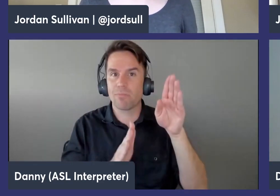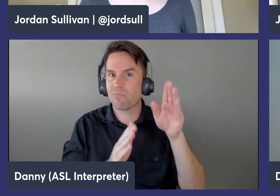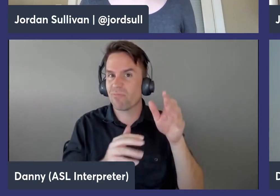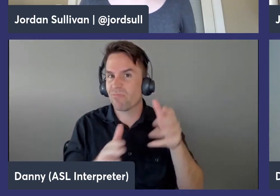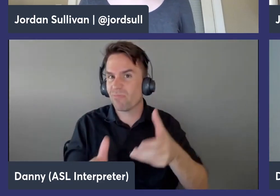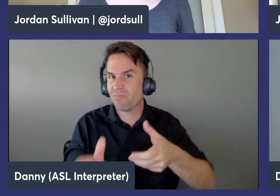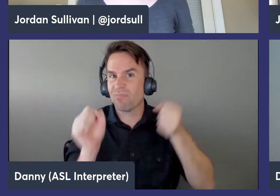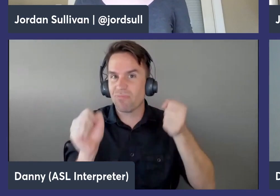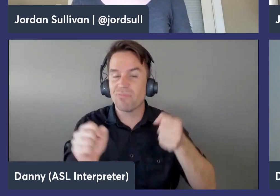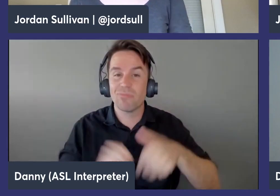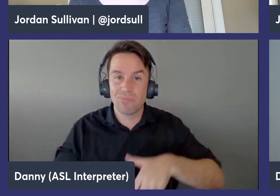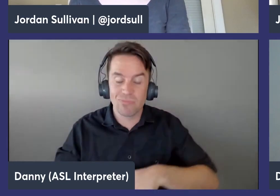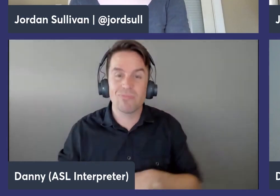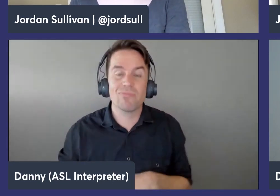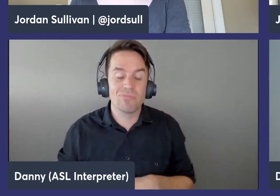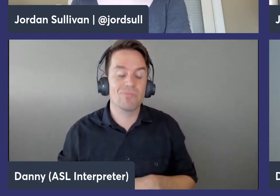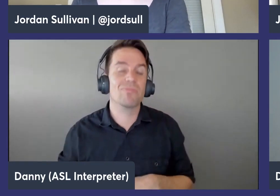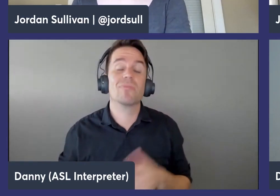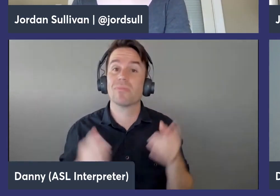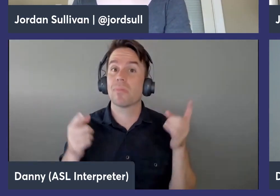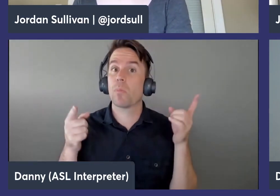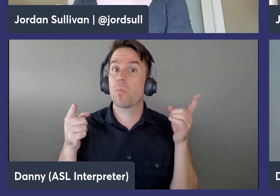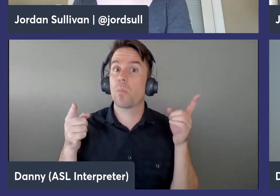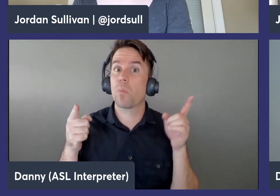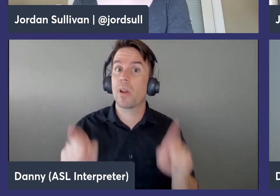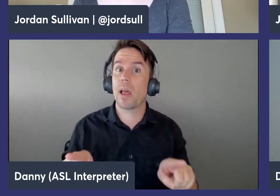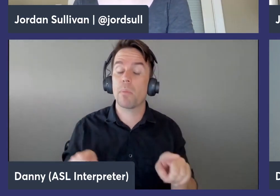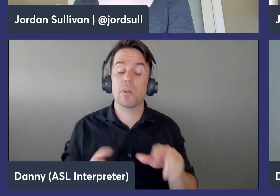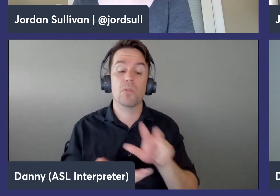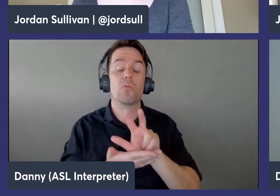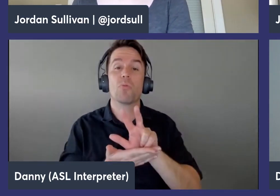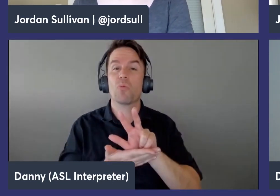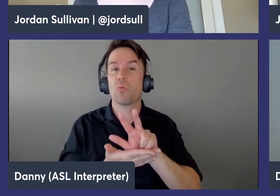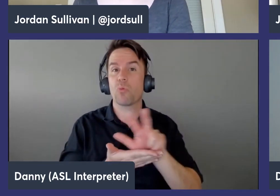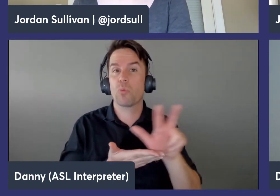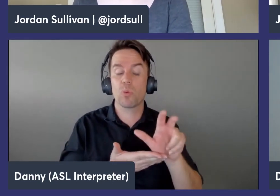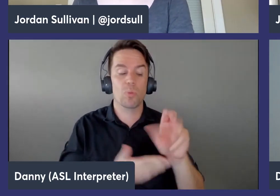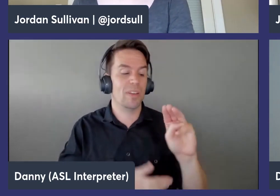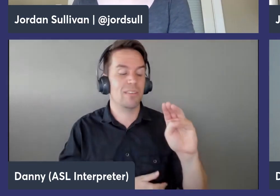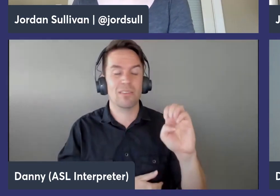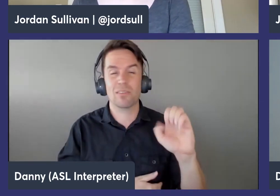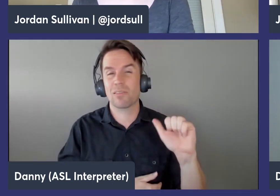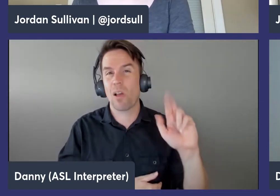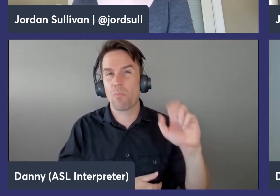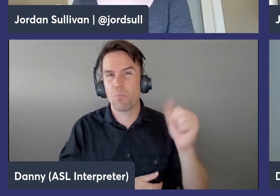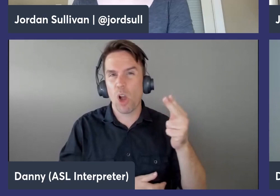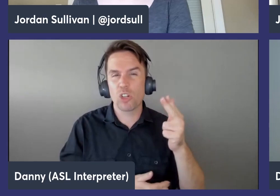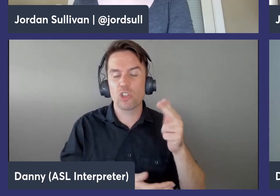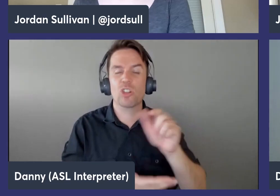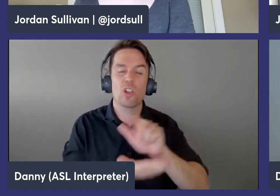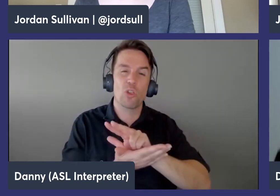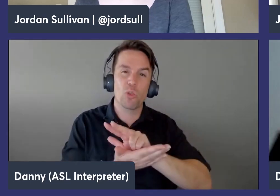And then what happened was, three weeks in March, despite having lots of enthusiasm from hospitals,